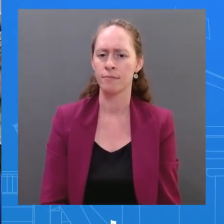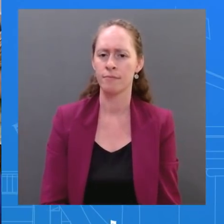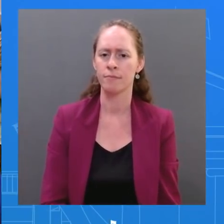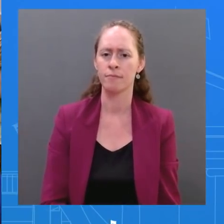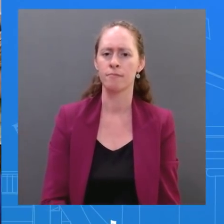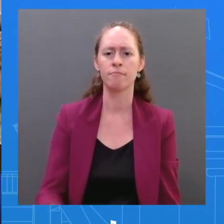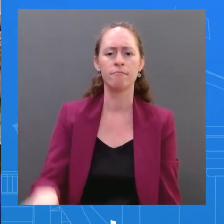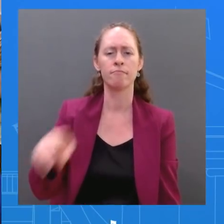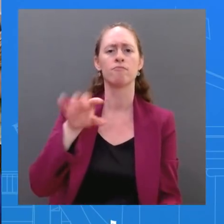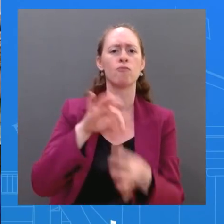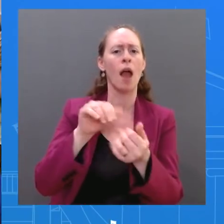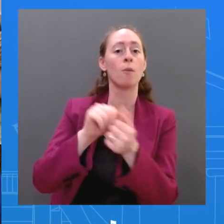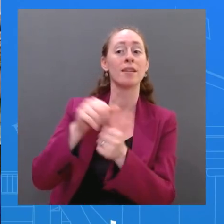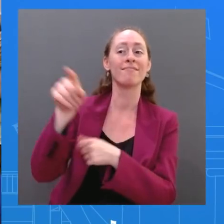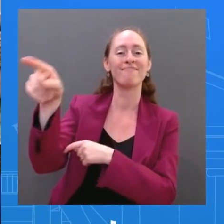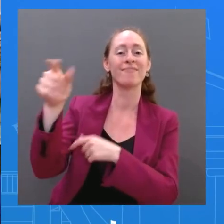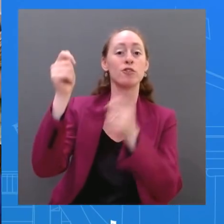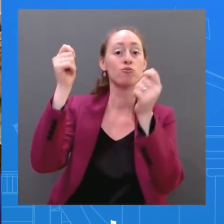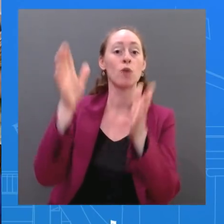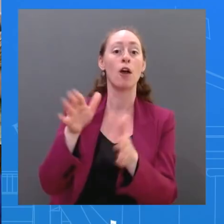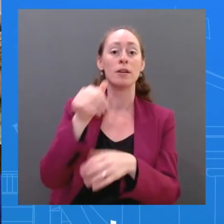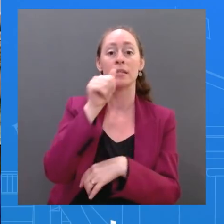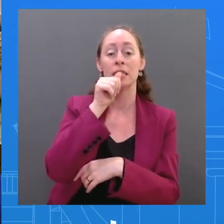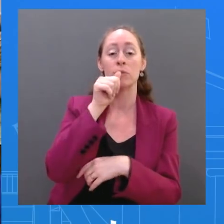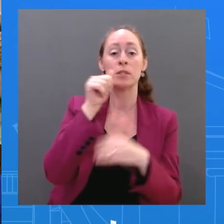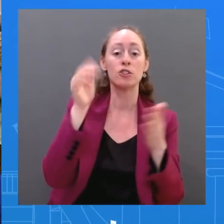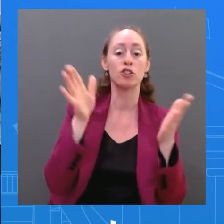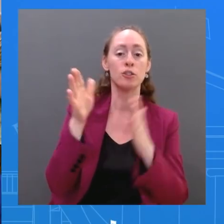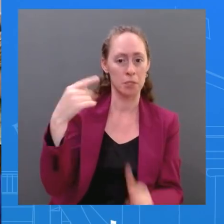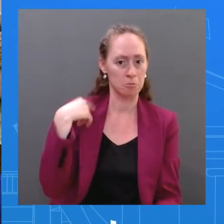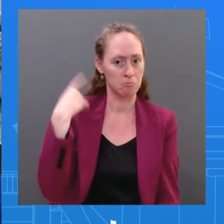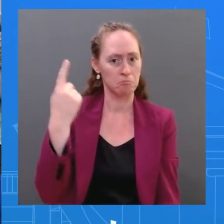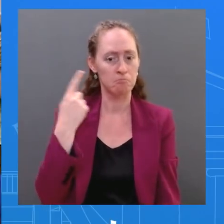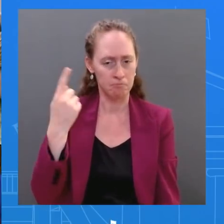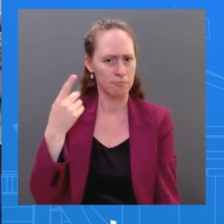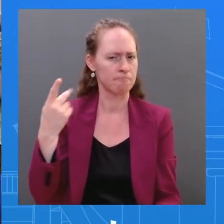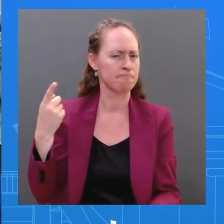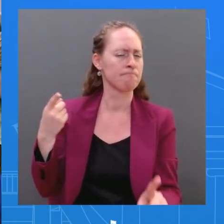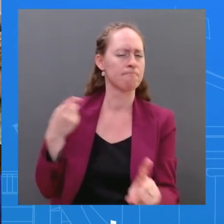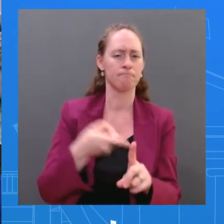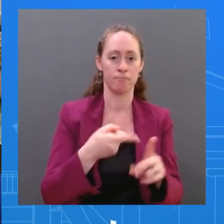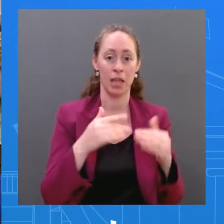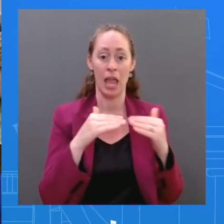hiring practices when he looks at that spot? Because you have never had a Black man